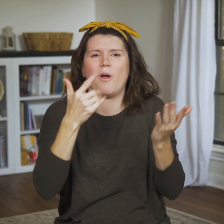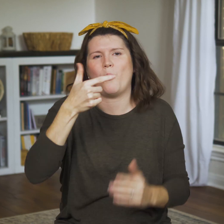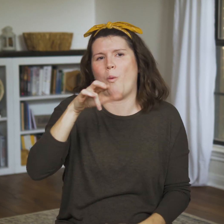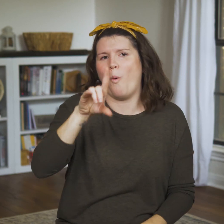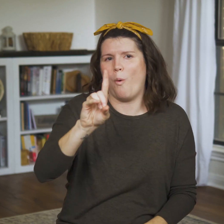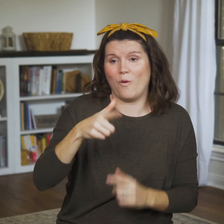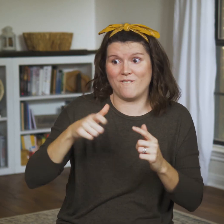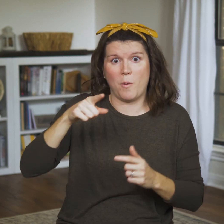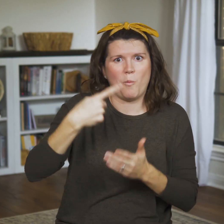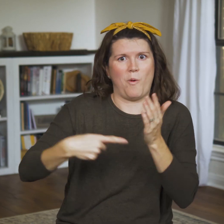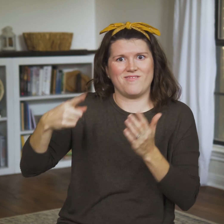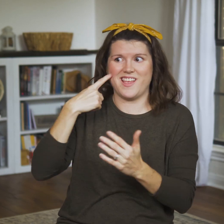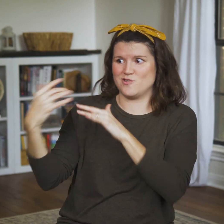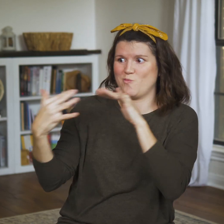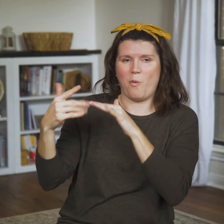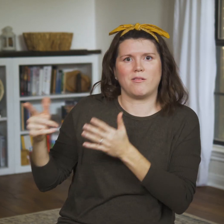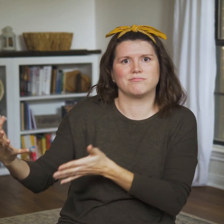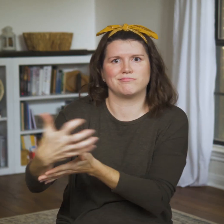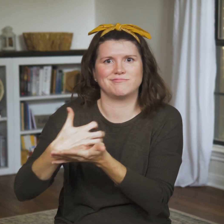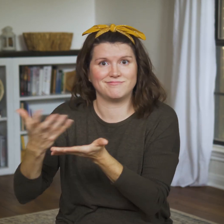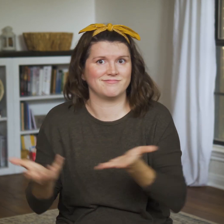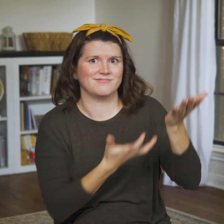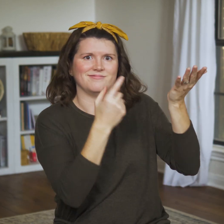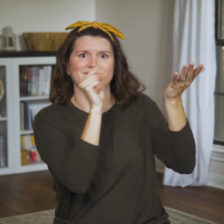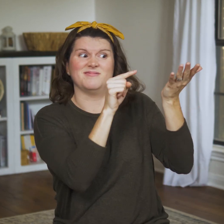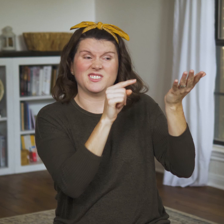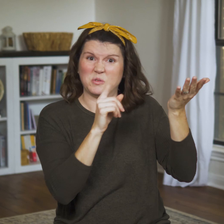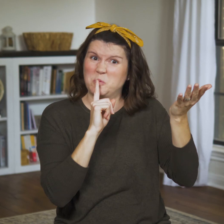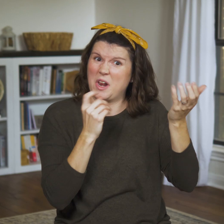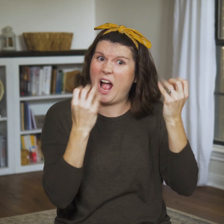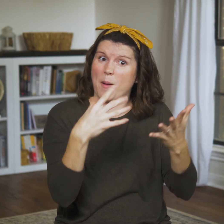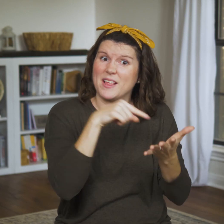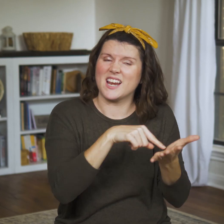likely serve in the sanctuary.